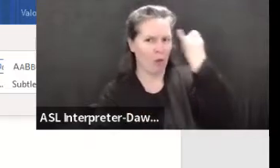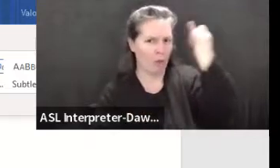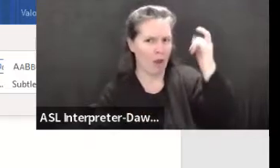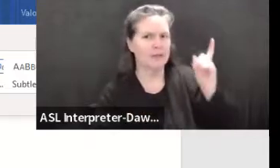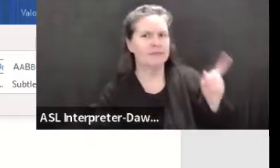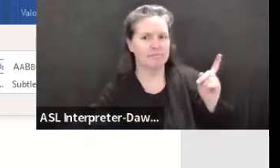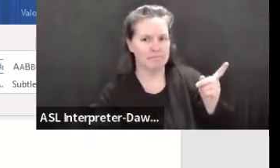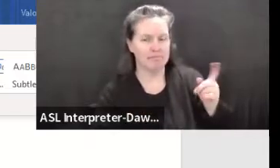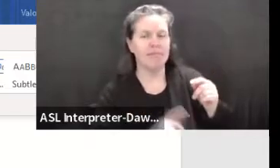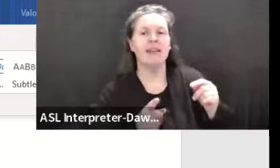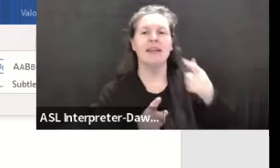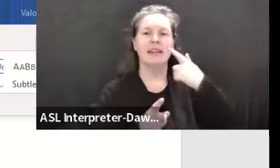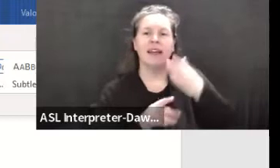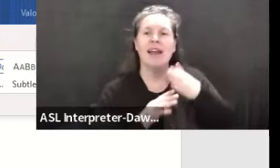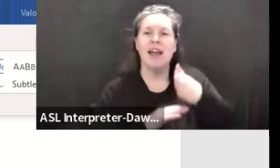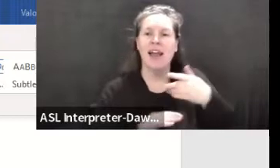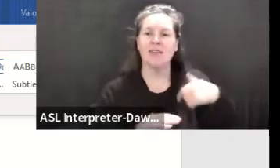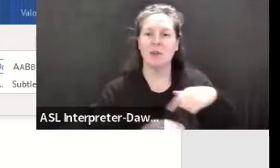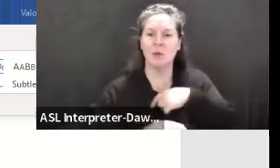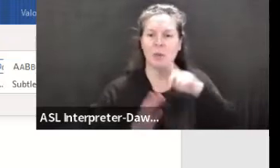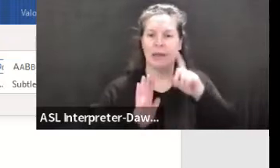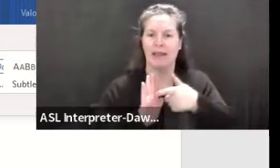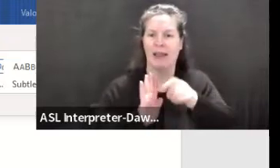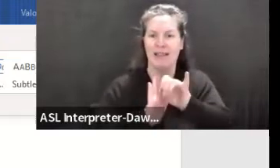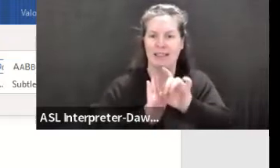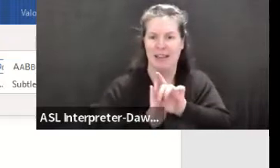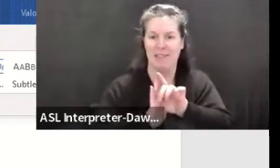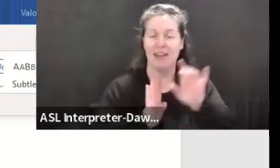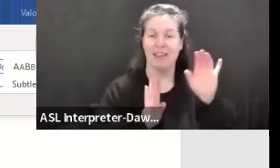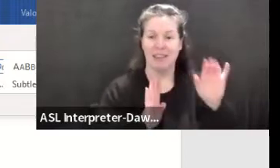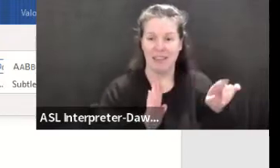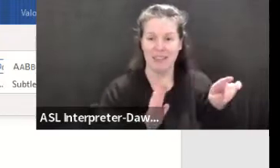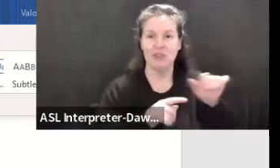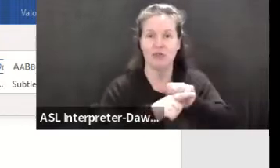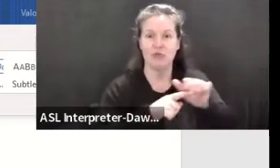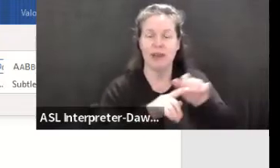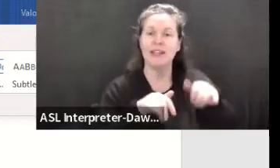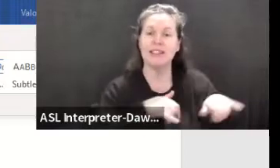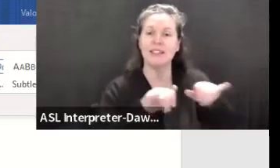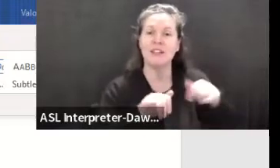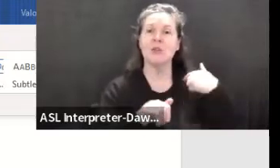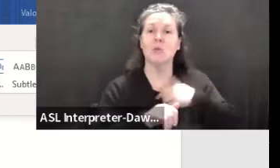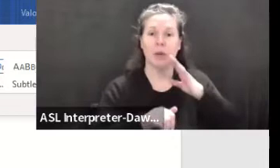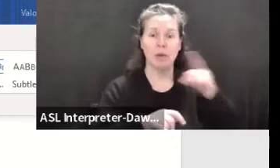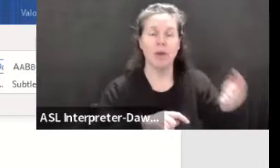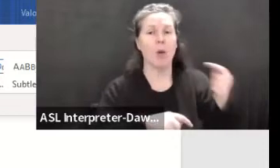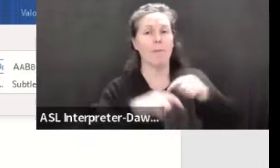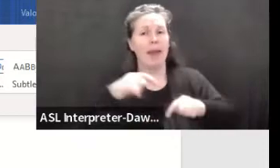because after we identify this training standards, we'll go back and circle through and say, okay,